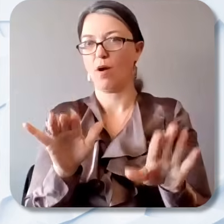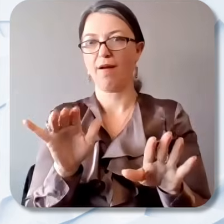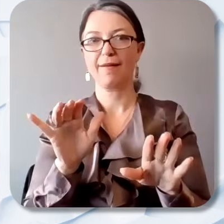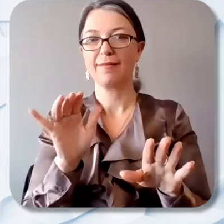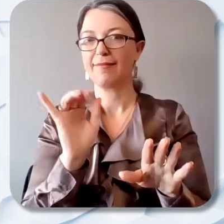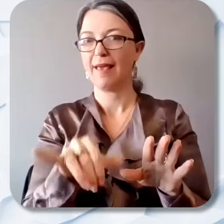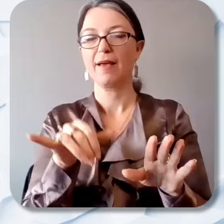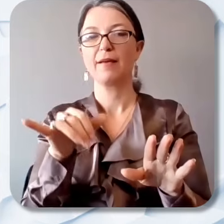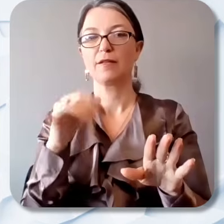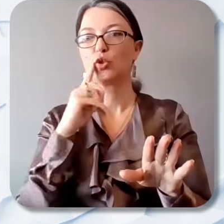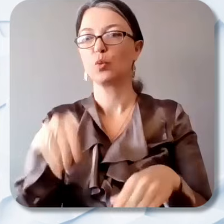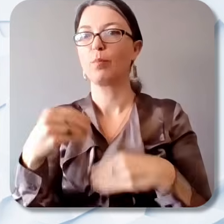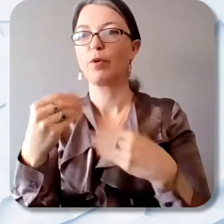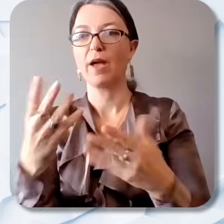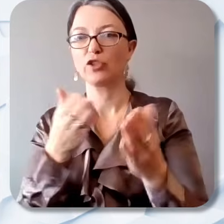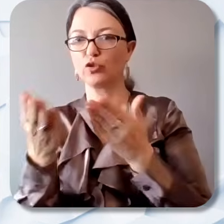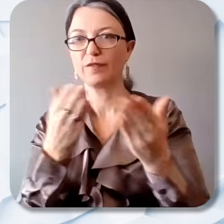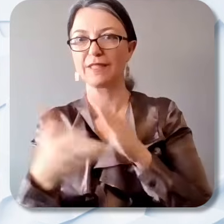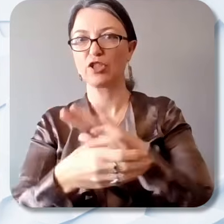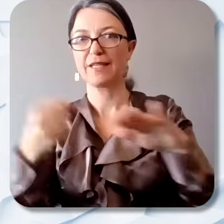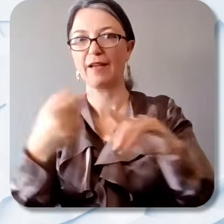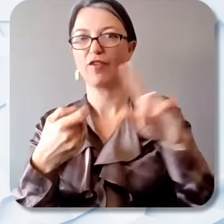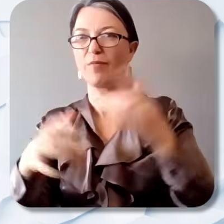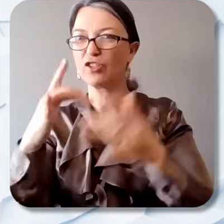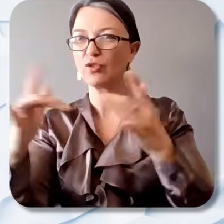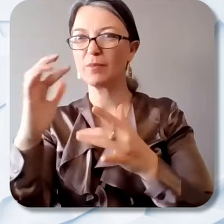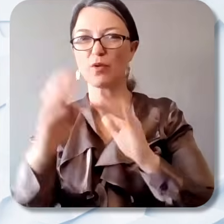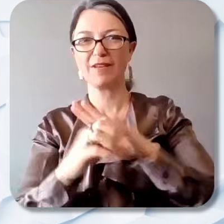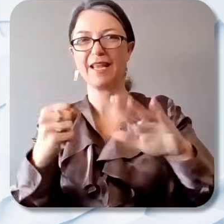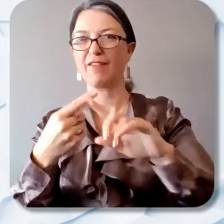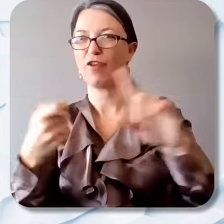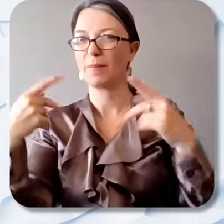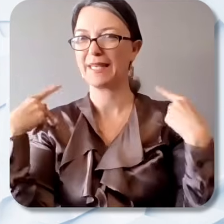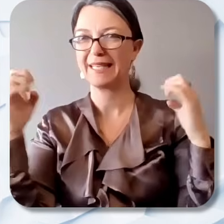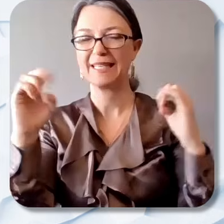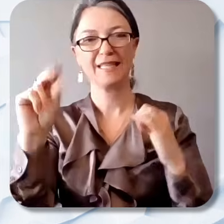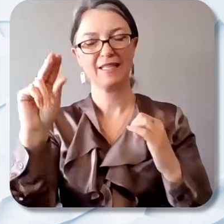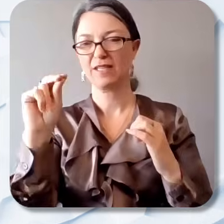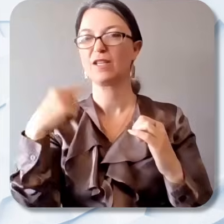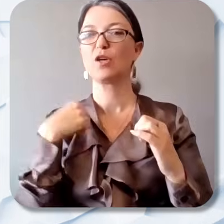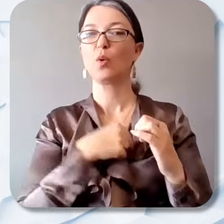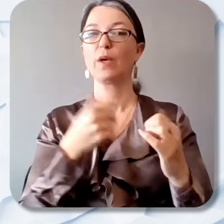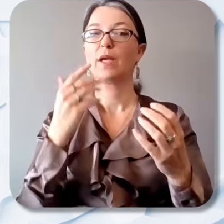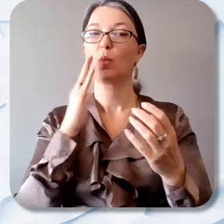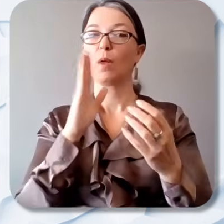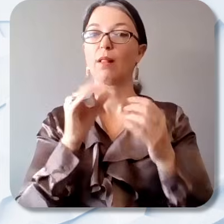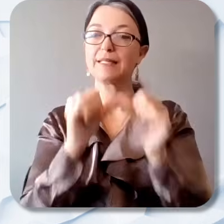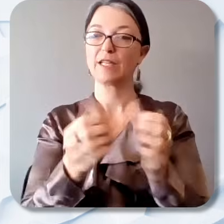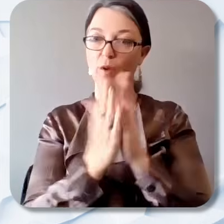that they receive their services. That is not the intent. And we will continue to ask ourselves, and ask you all, as we go through this process